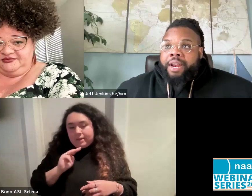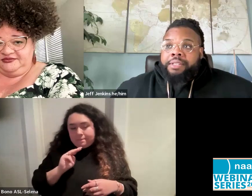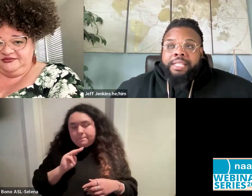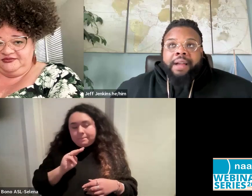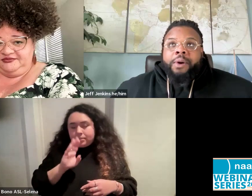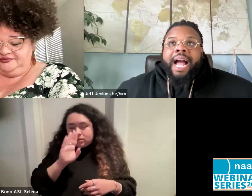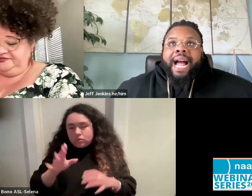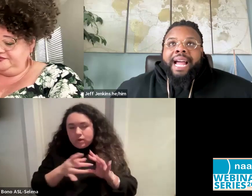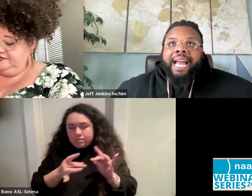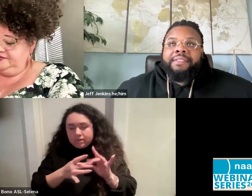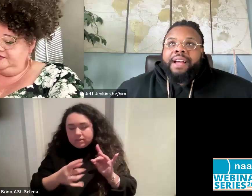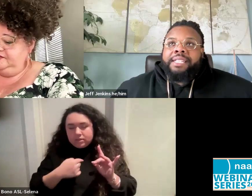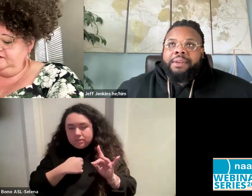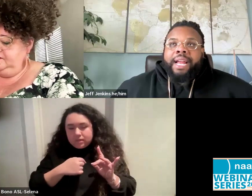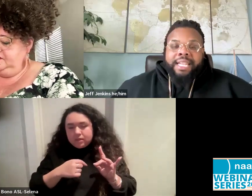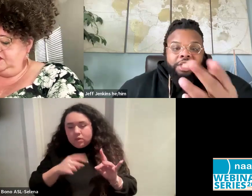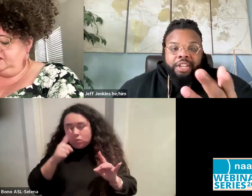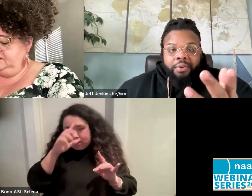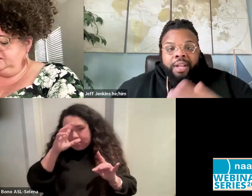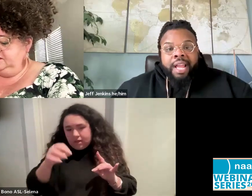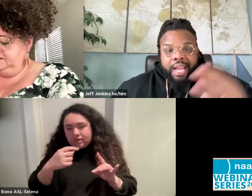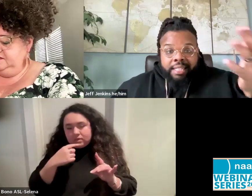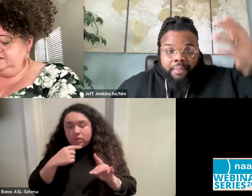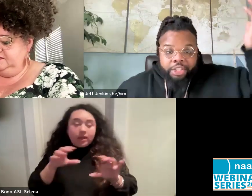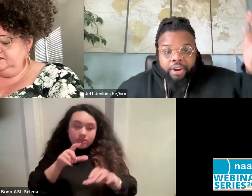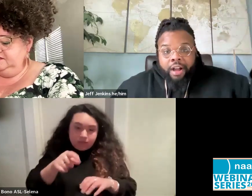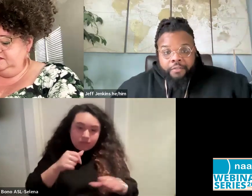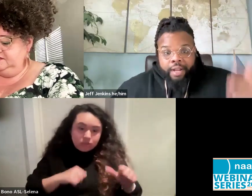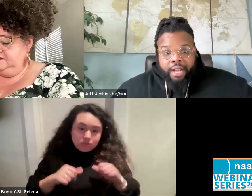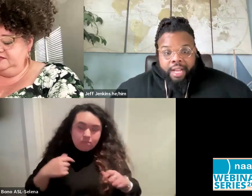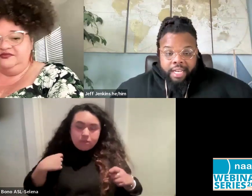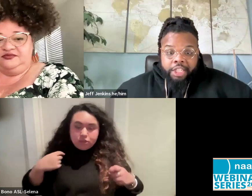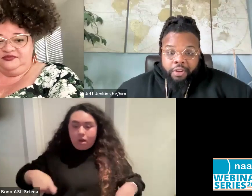and they would just like one guy. I love how you said when I did the show and I took my shirt off in the show